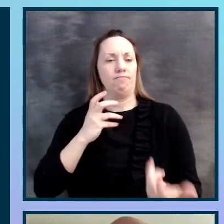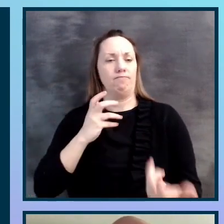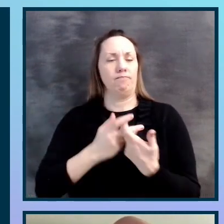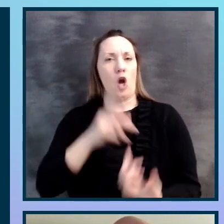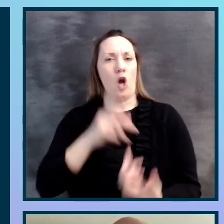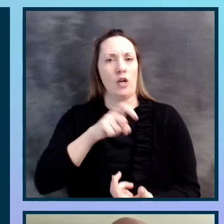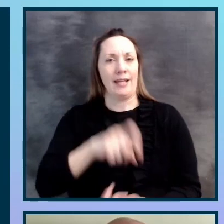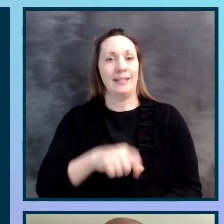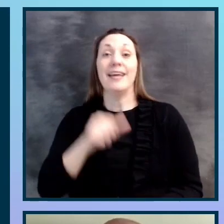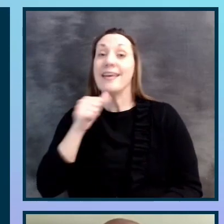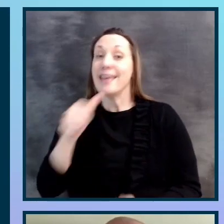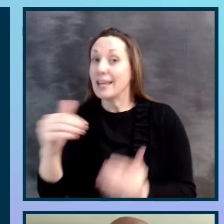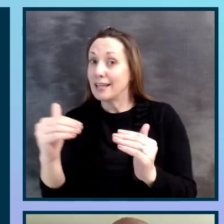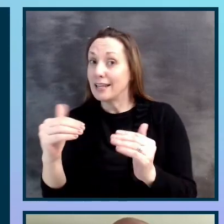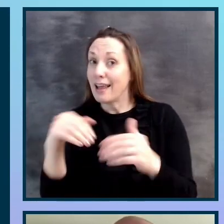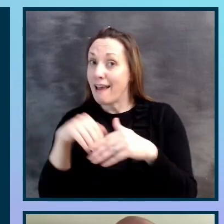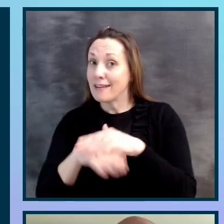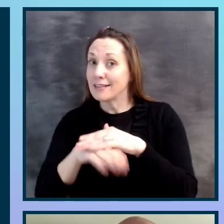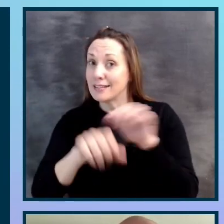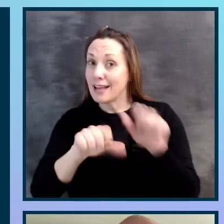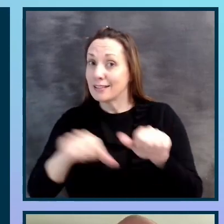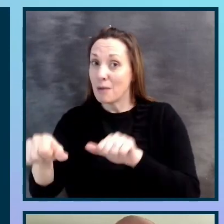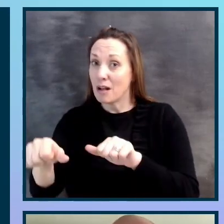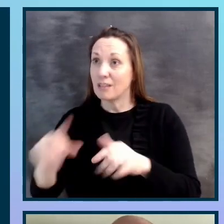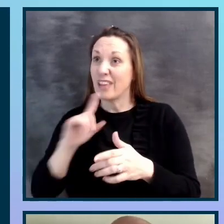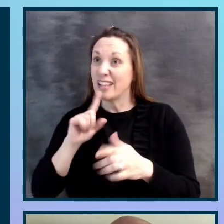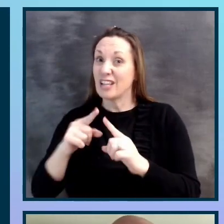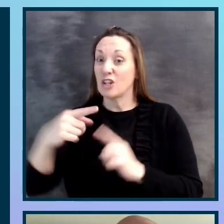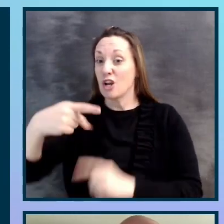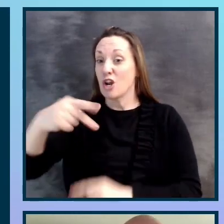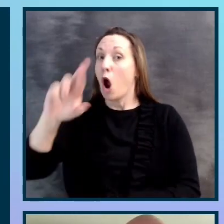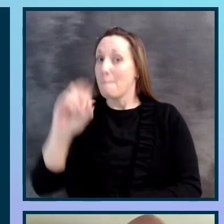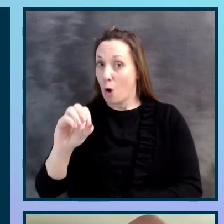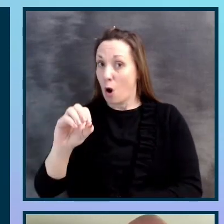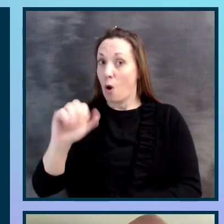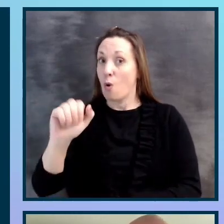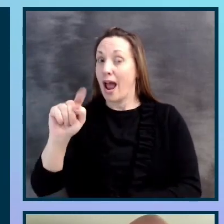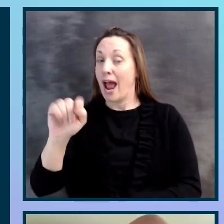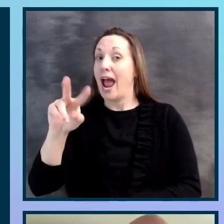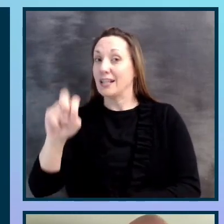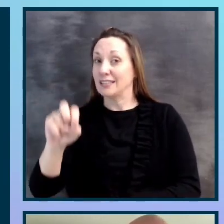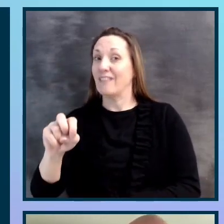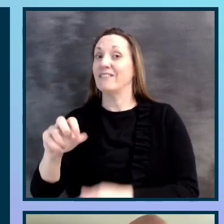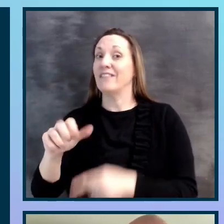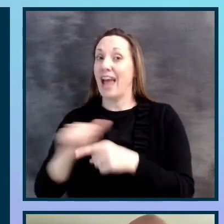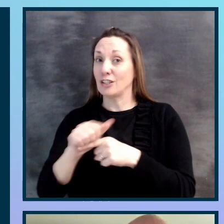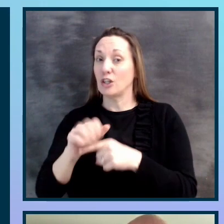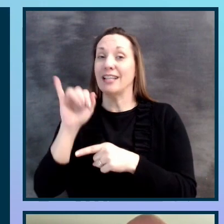is actually a proactive exercise if needs are not met within a design process.